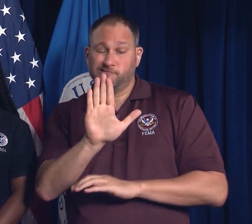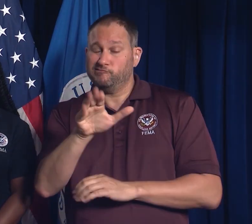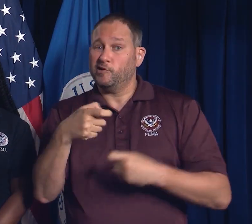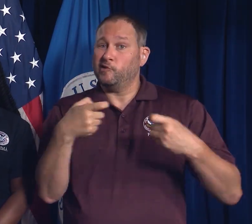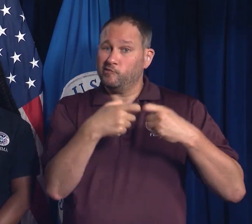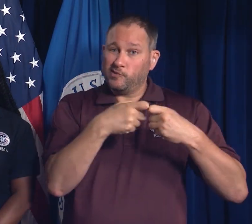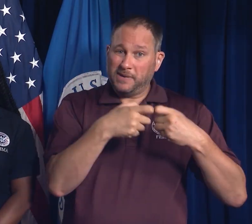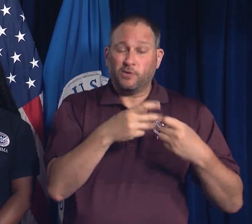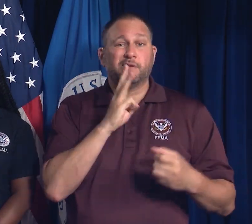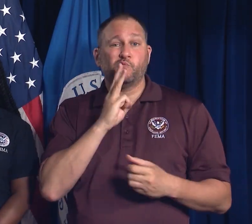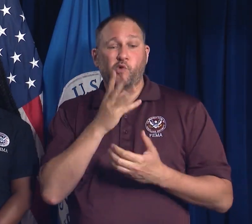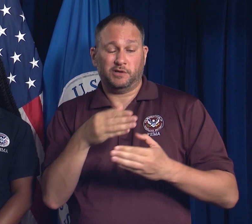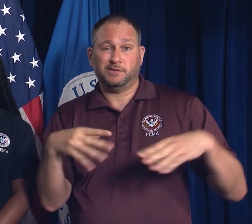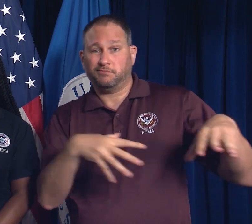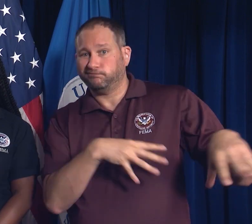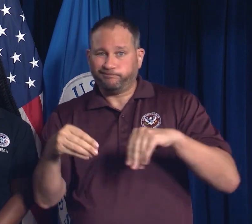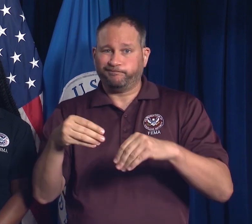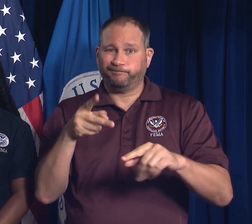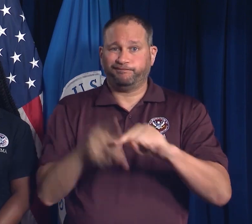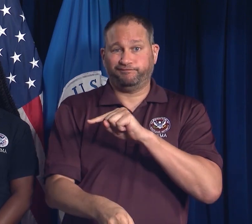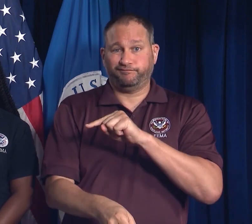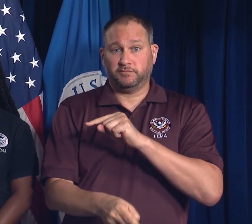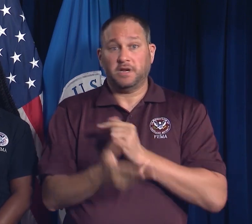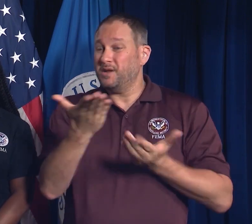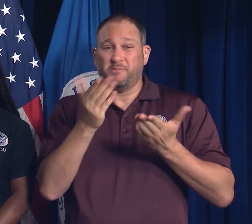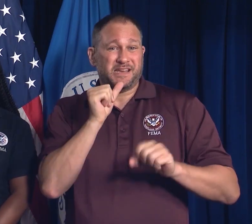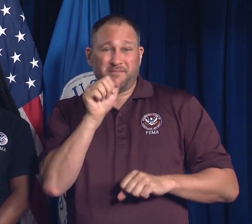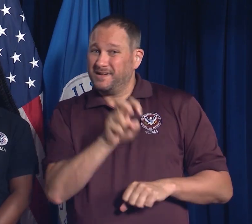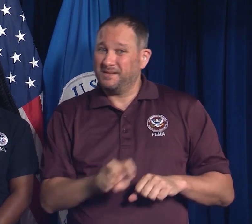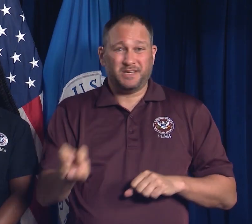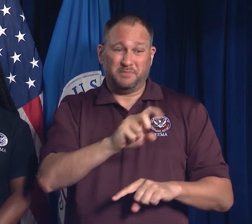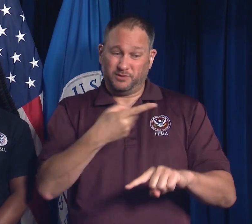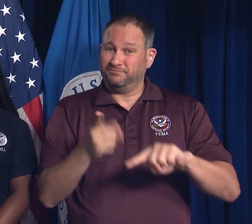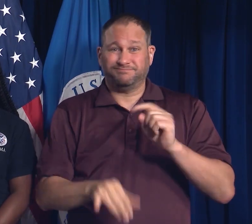your power and water supply may be cut off and you may not be able to travel